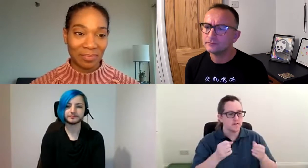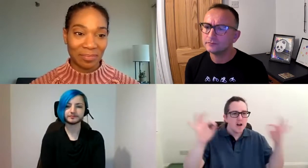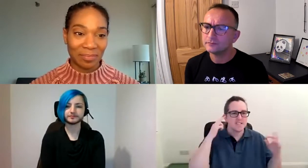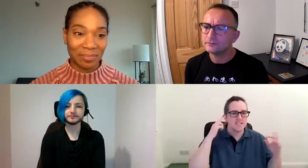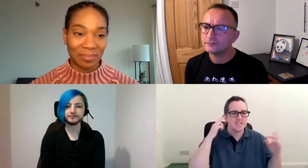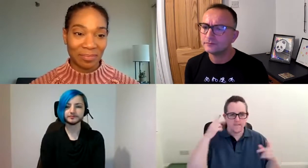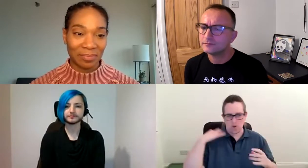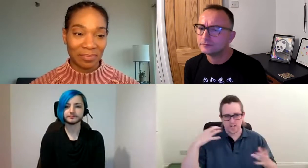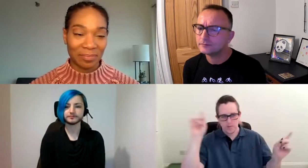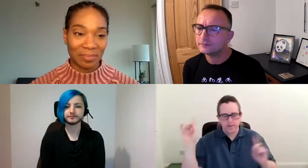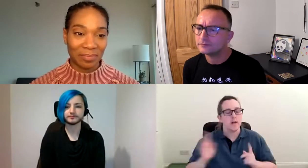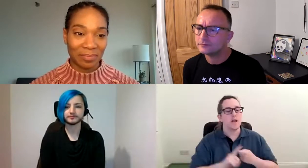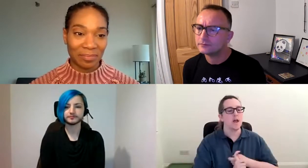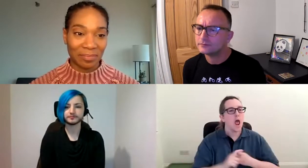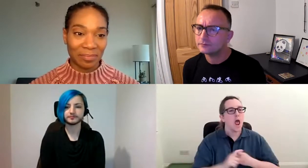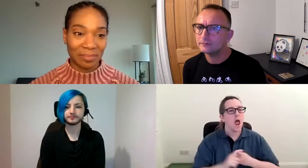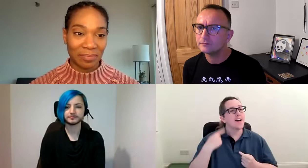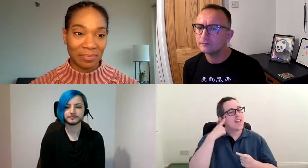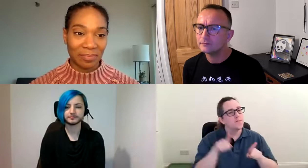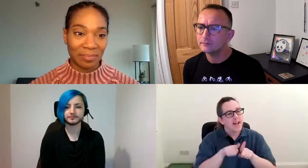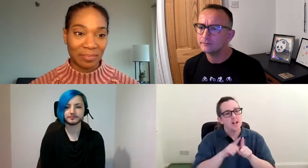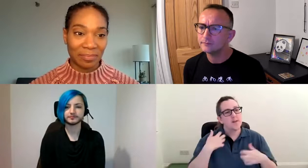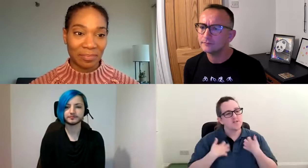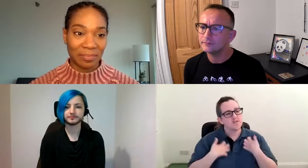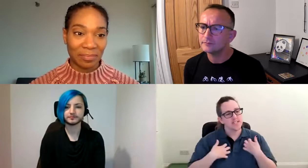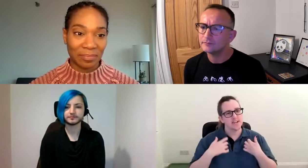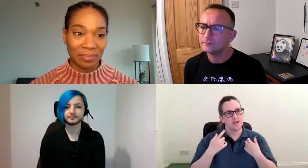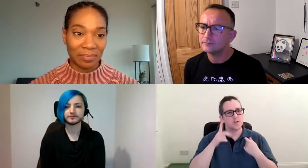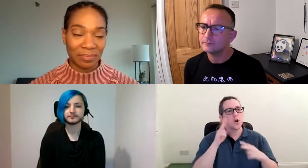but if we are thinking of historical uses of BSL within